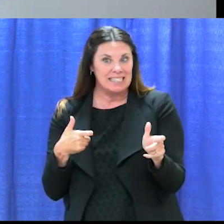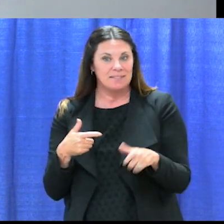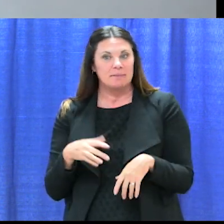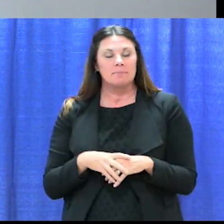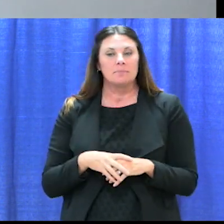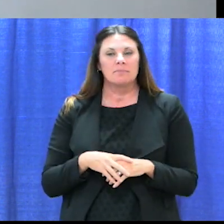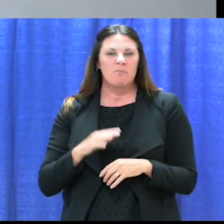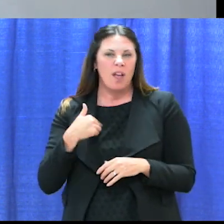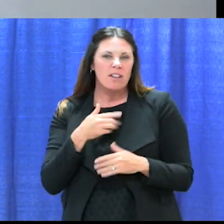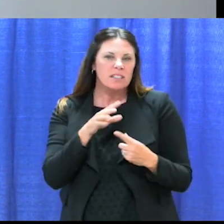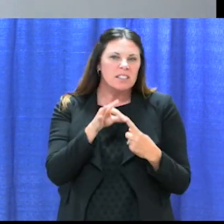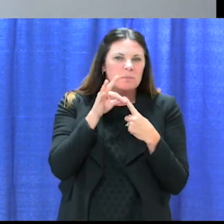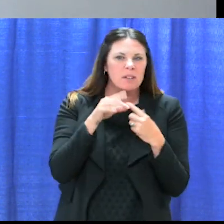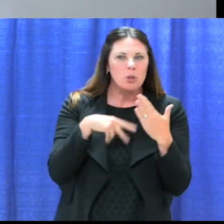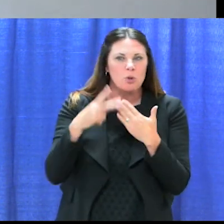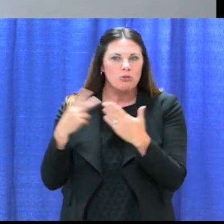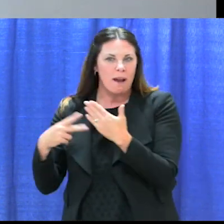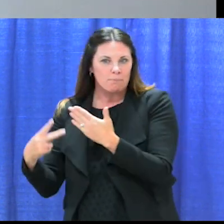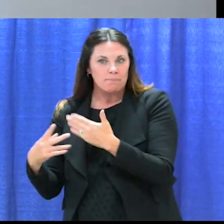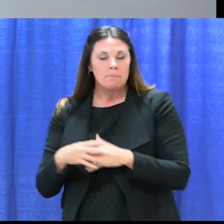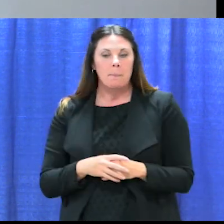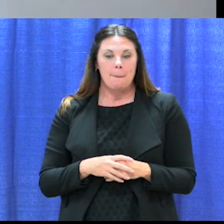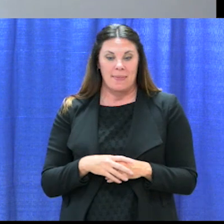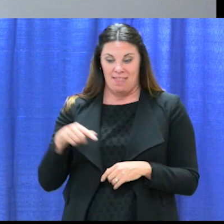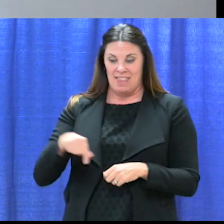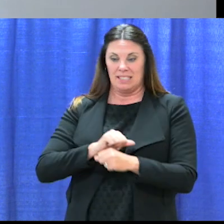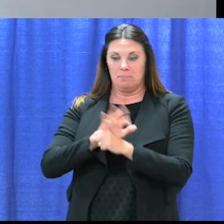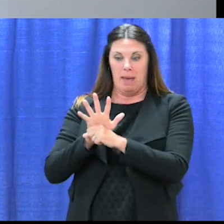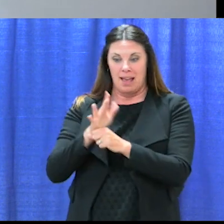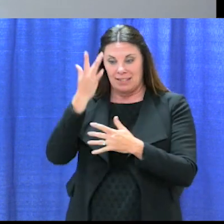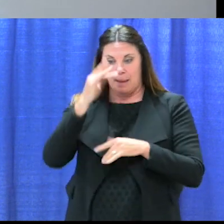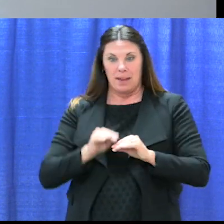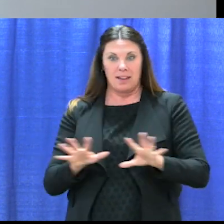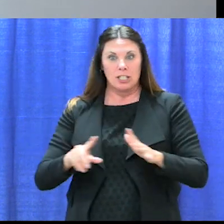So we have since this pandemic has started provided over eight million dollars statewide